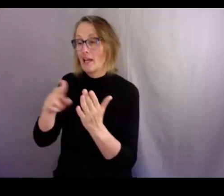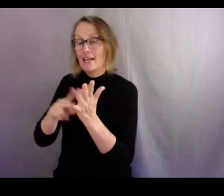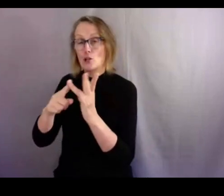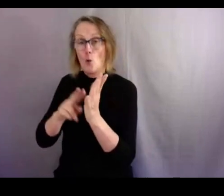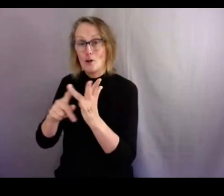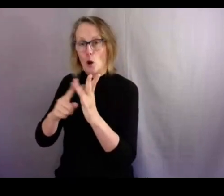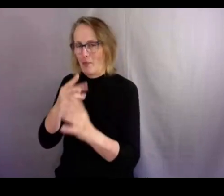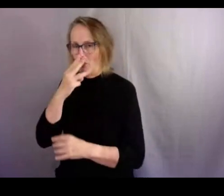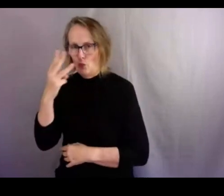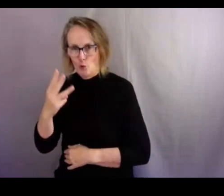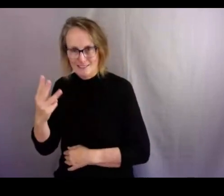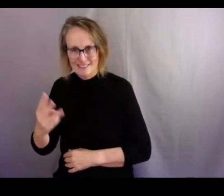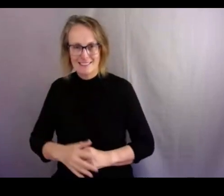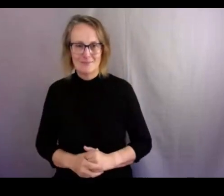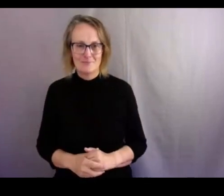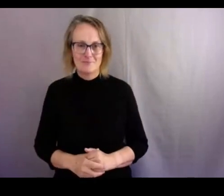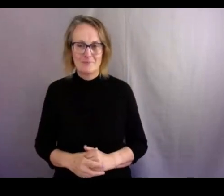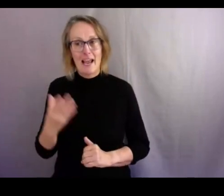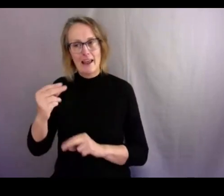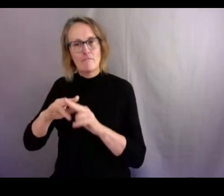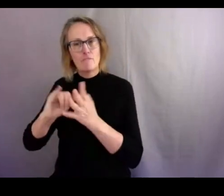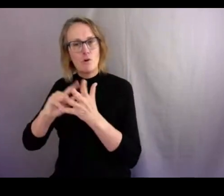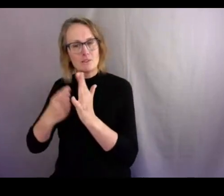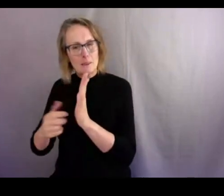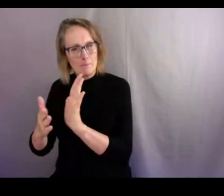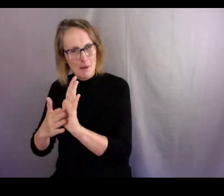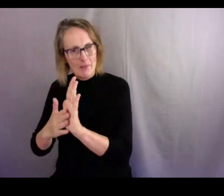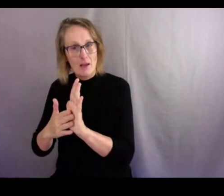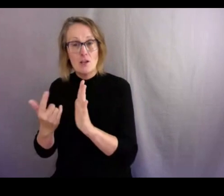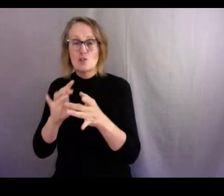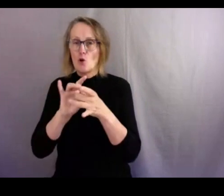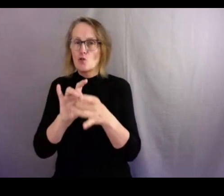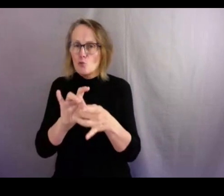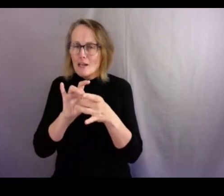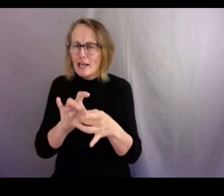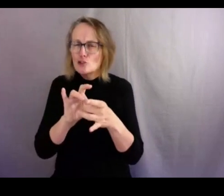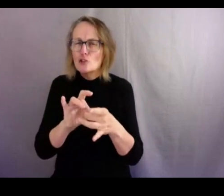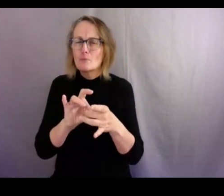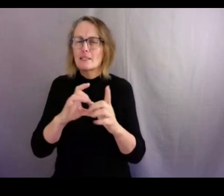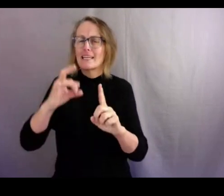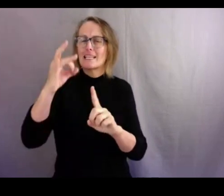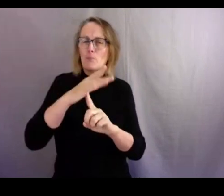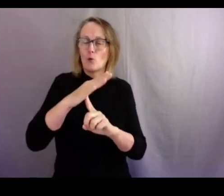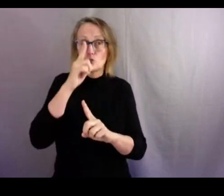but they give into their charm. Their relationship became a pretext for learning about the Polynesian language, religion,